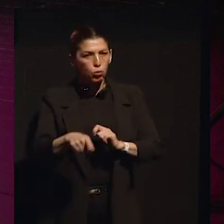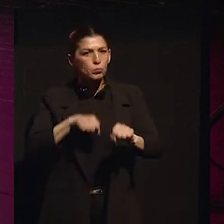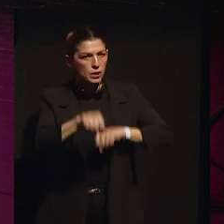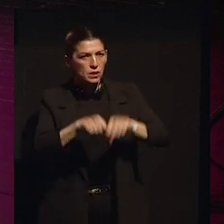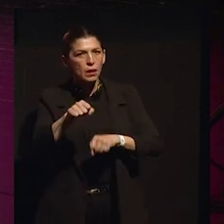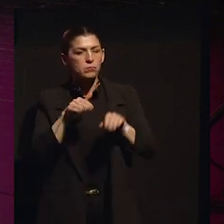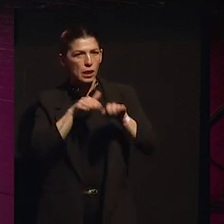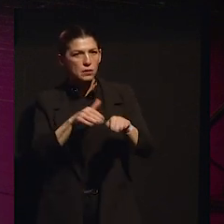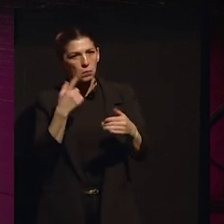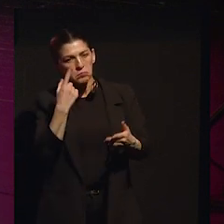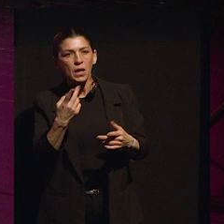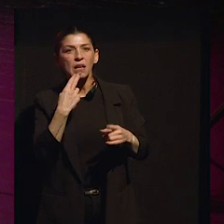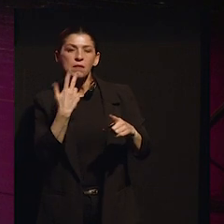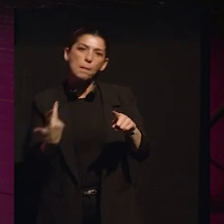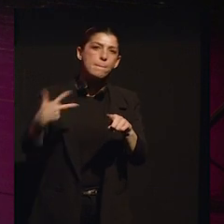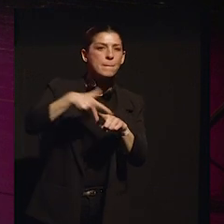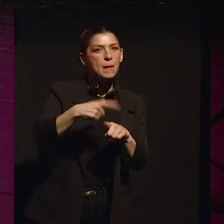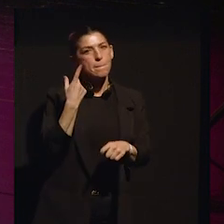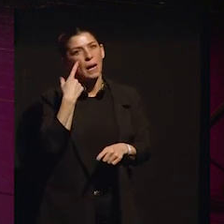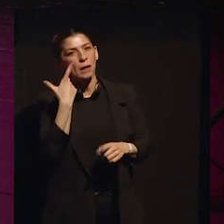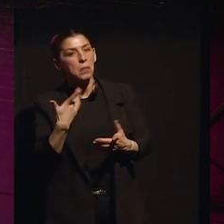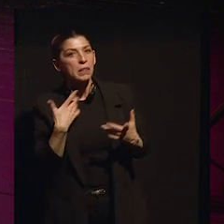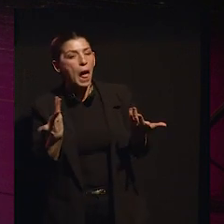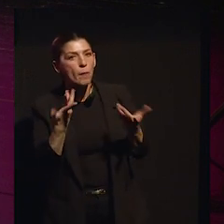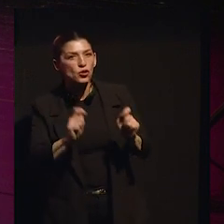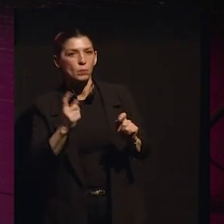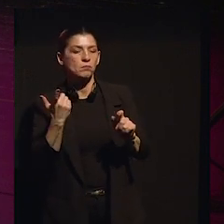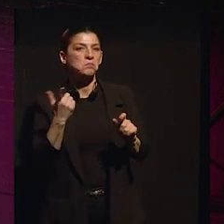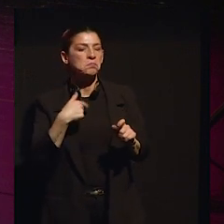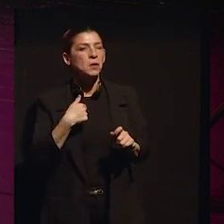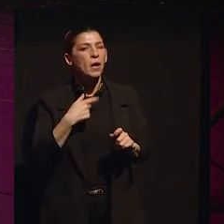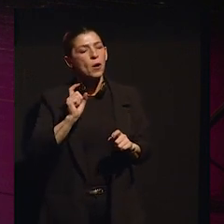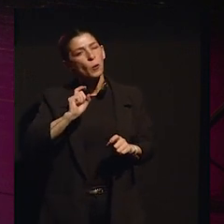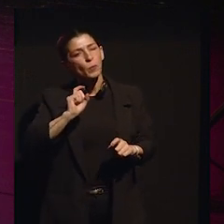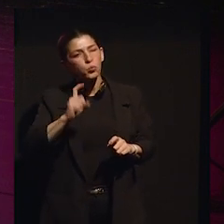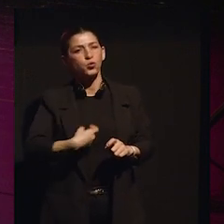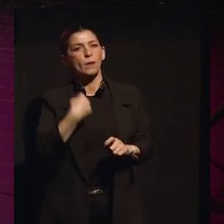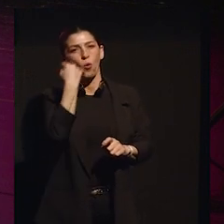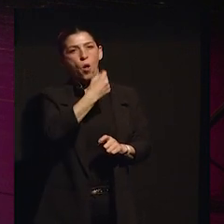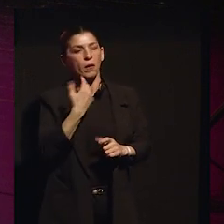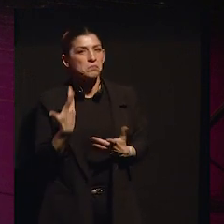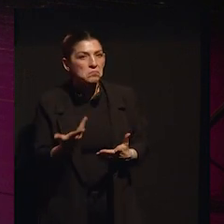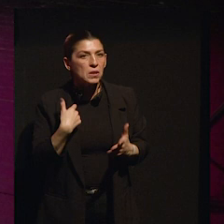We believed and thought, now that it is such an empowering support, we’re going to have the women ride them, but how?